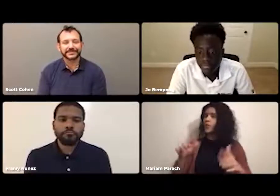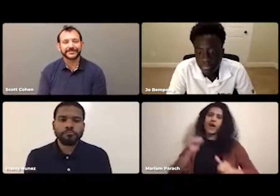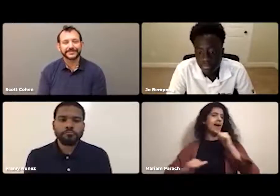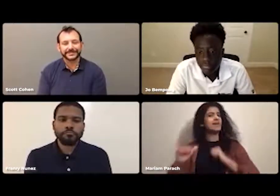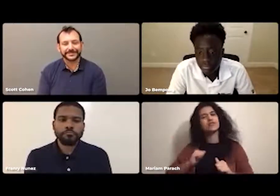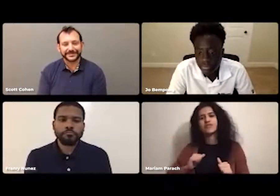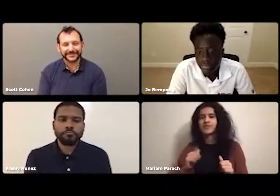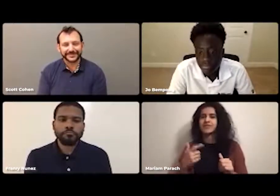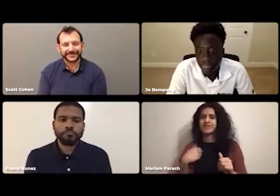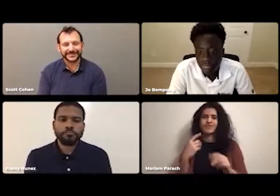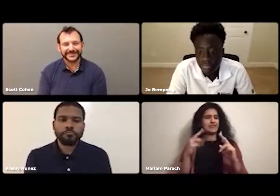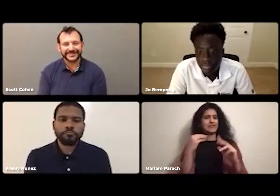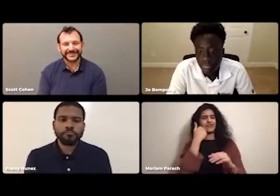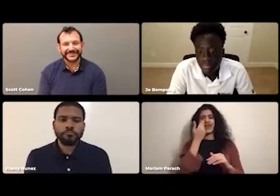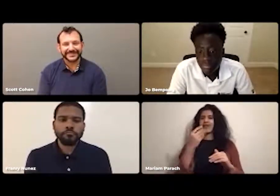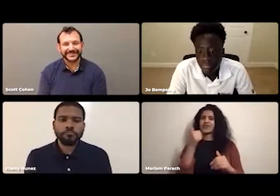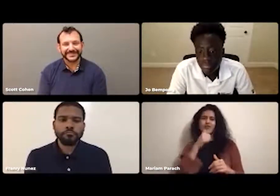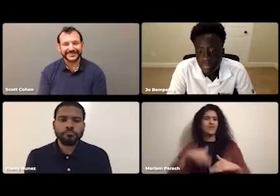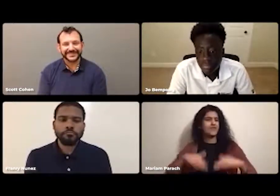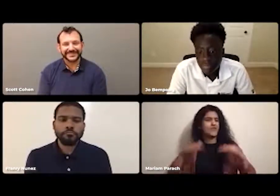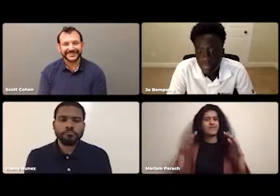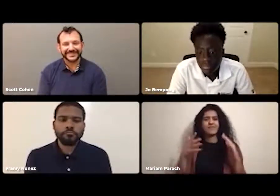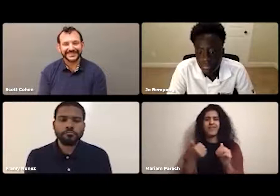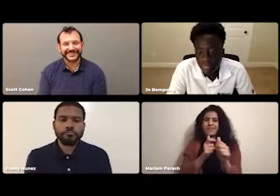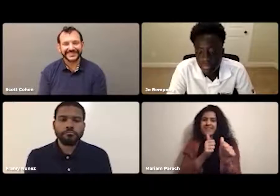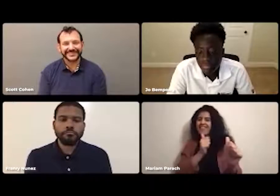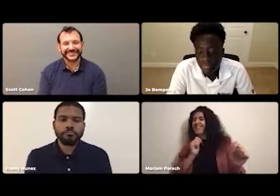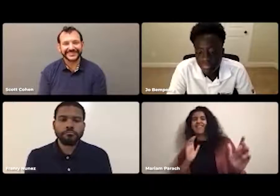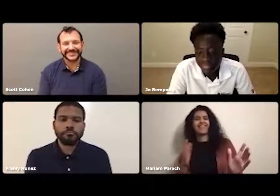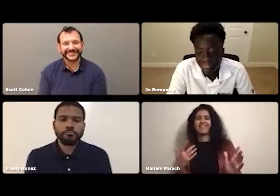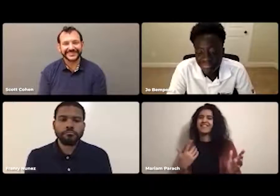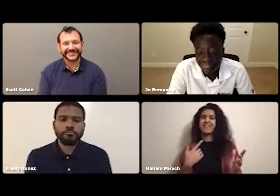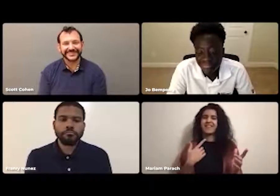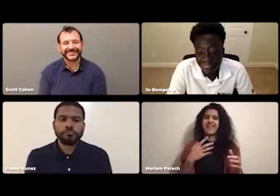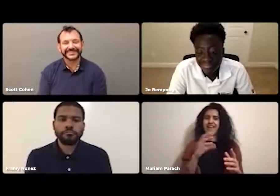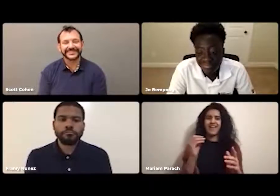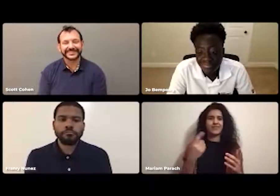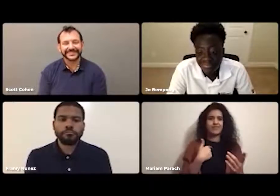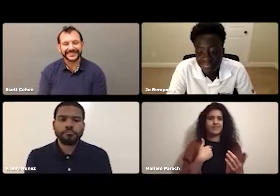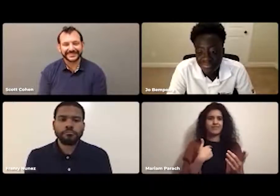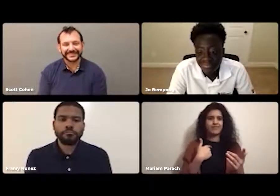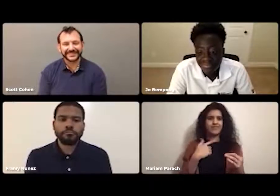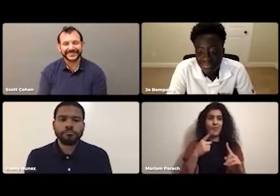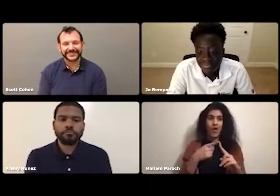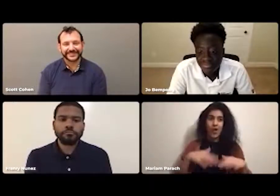English didn't have to be part of it. I knew I didn't want to write or act because I was shy growing up. I felt I didn't have an identity, without a voice and coming to America. PANELIST [unknown speaker]: I need to pause.